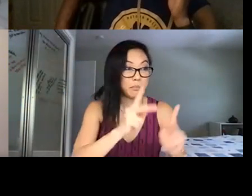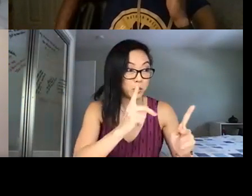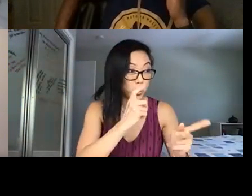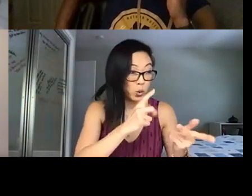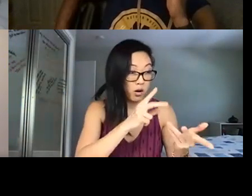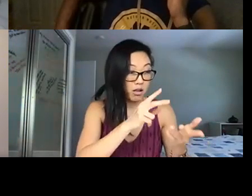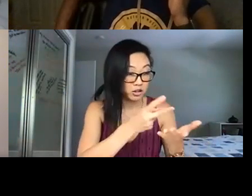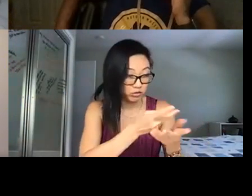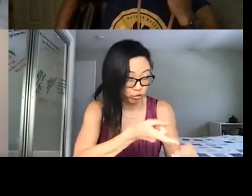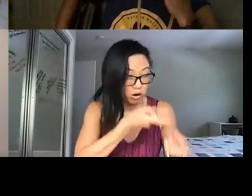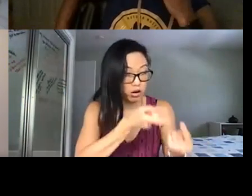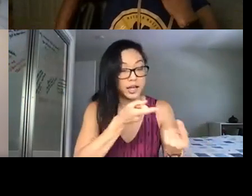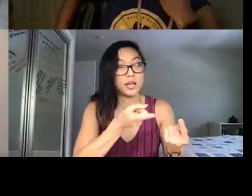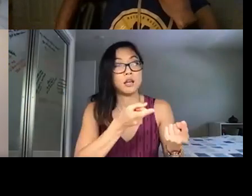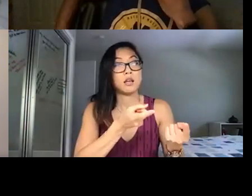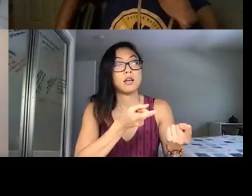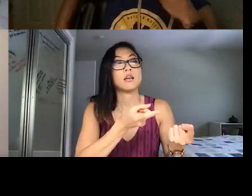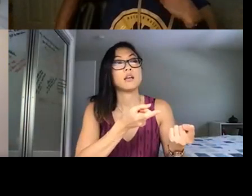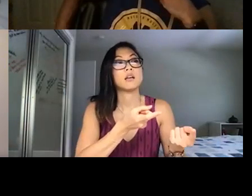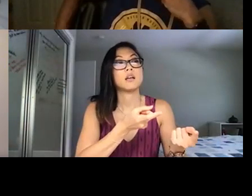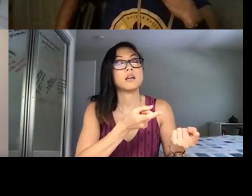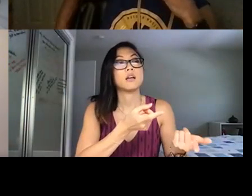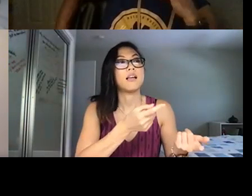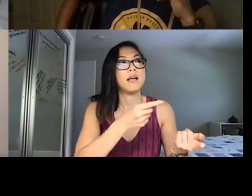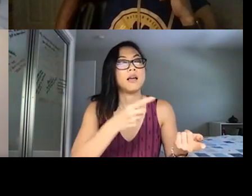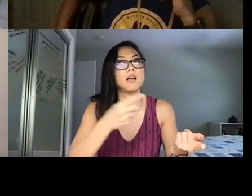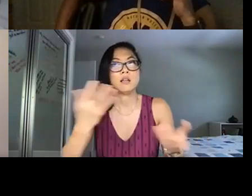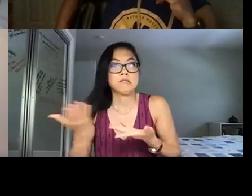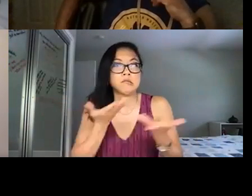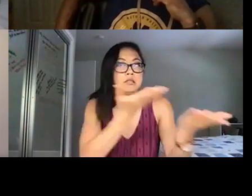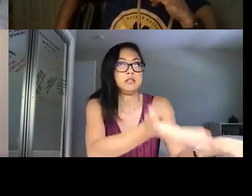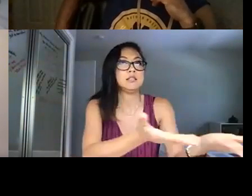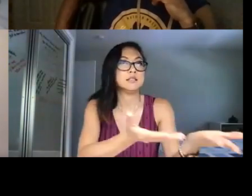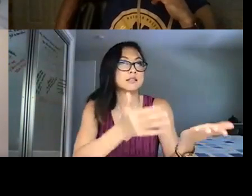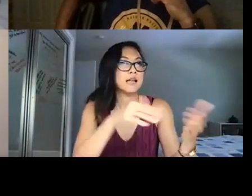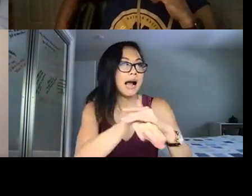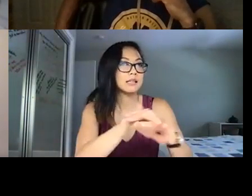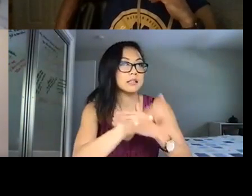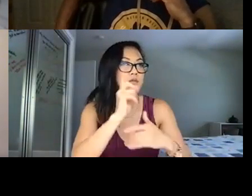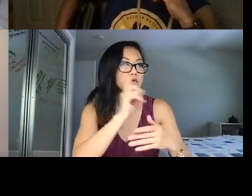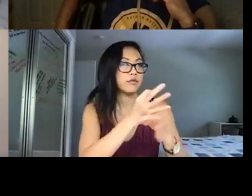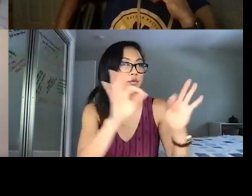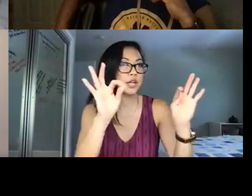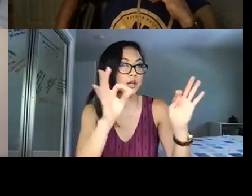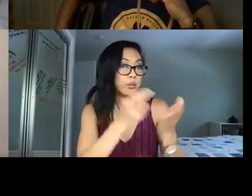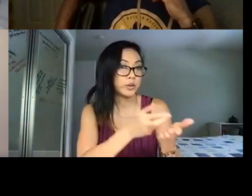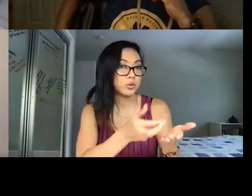have access to free resources.